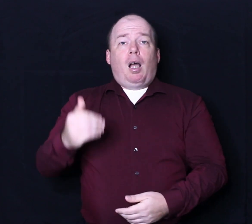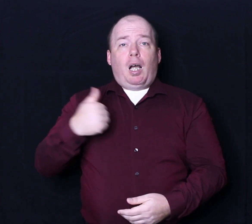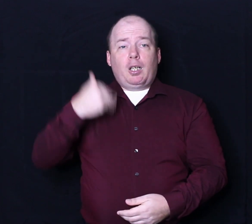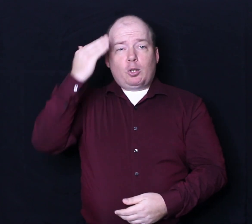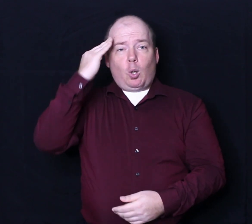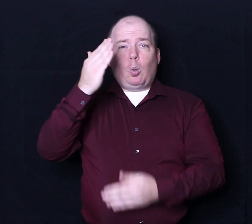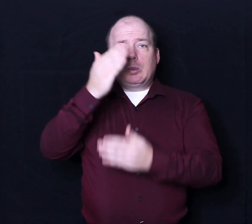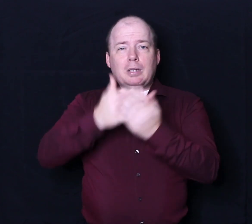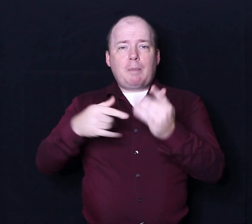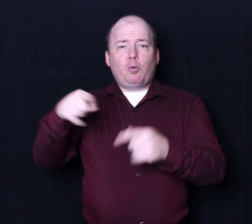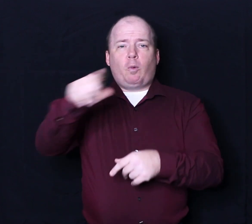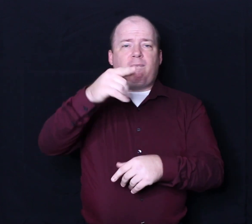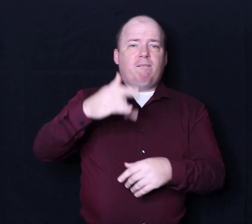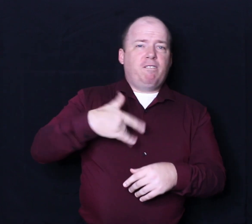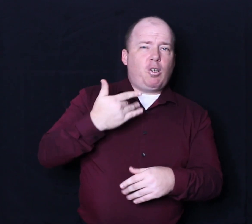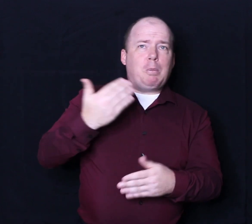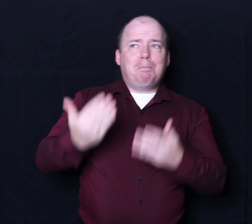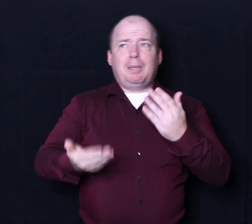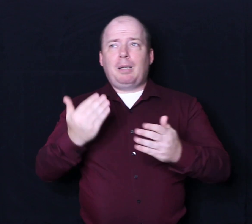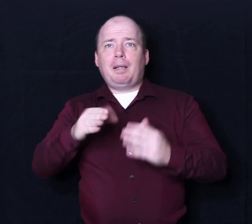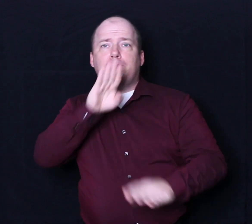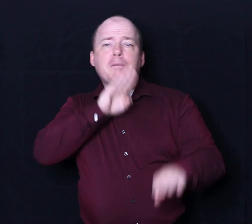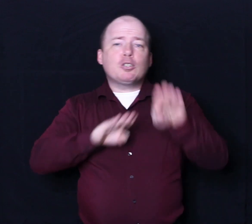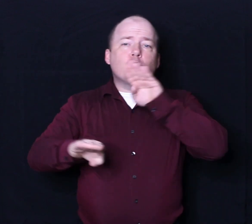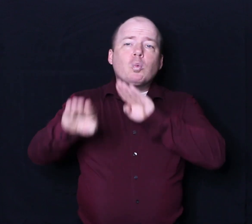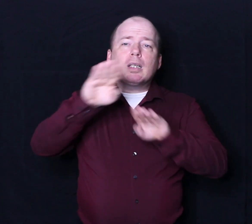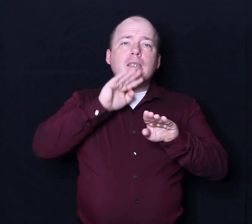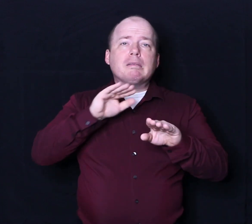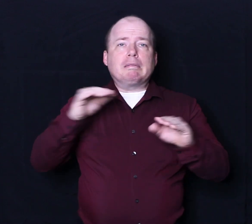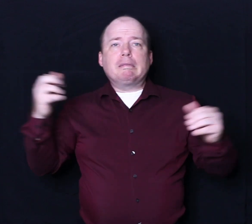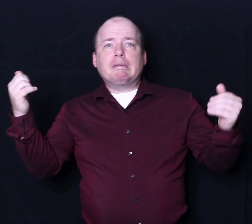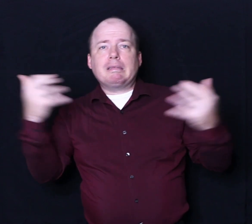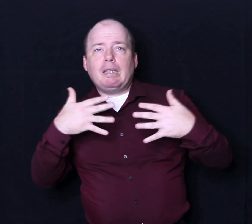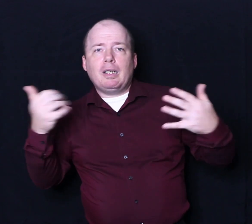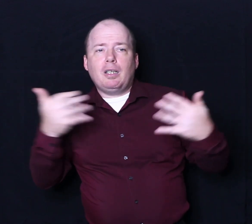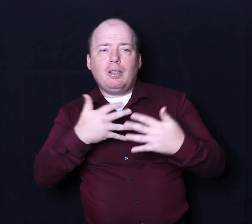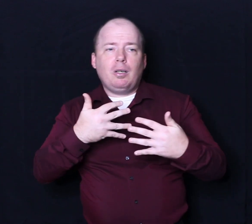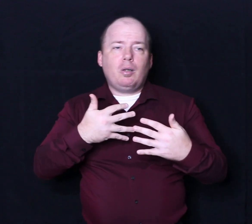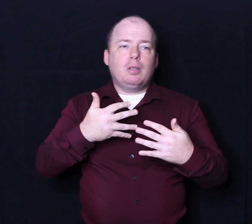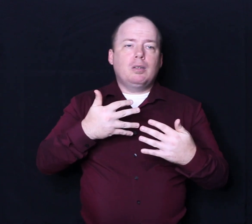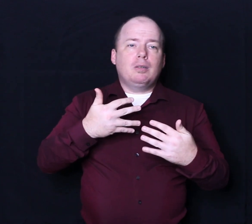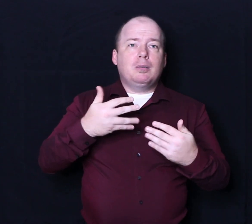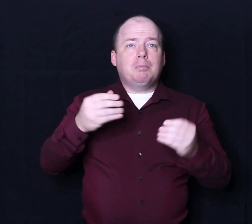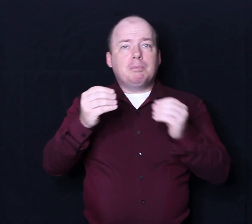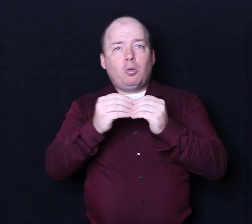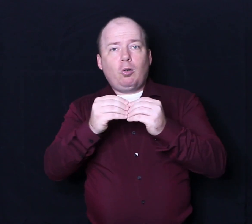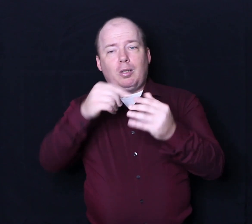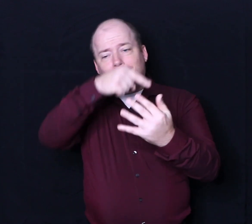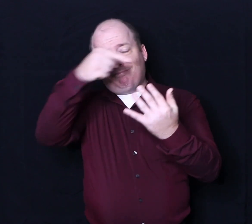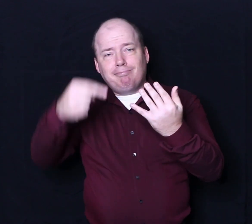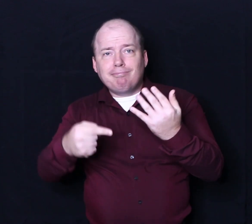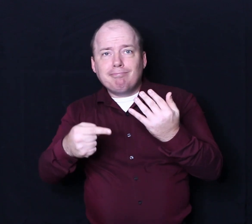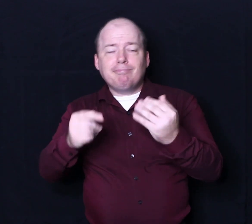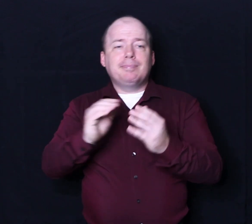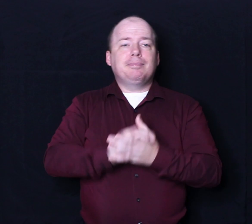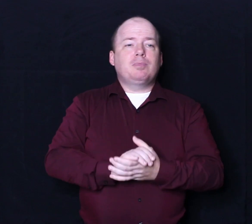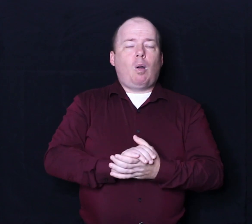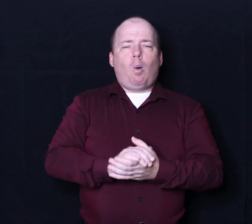I know some of you may be frustrated, scared, and so on with